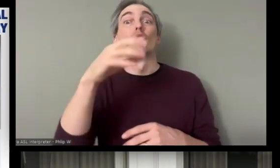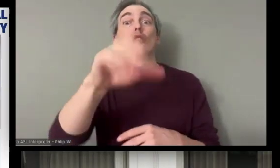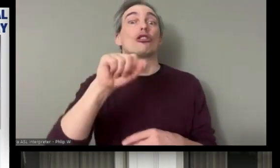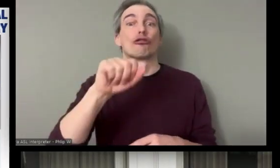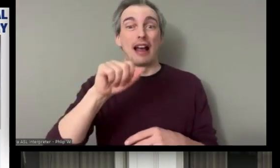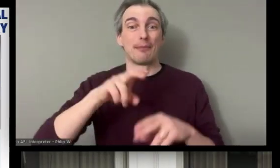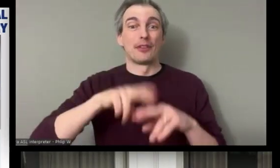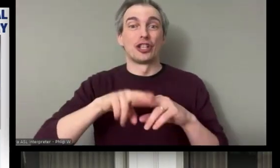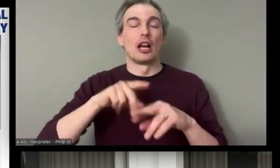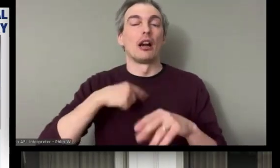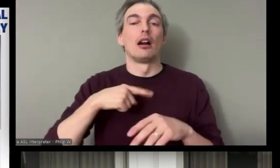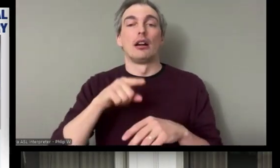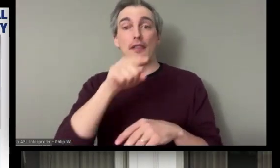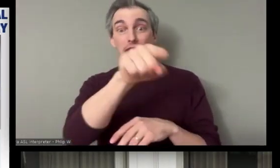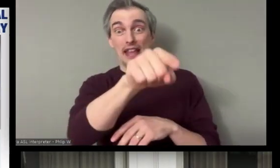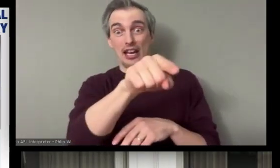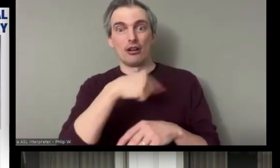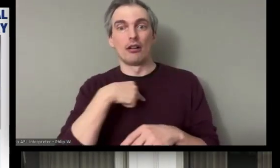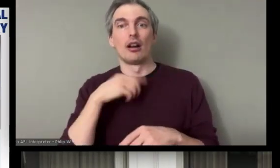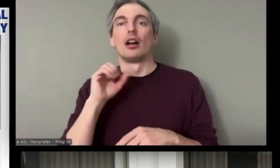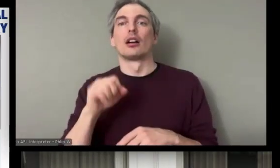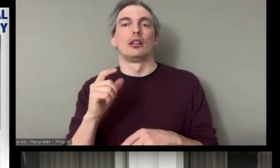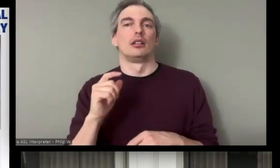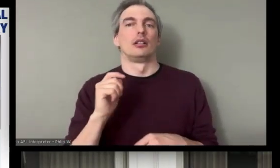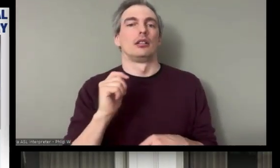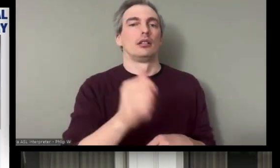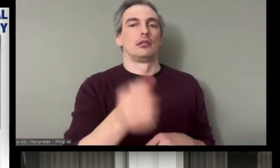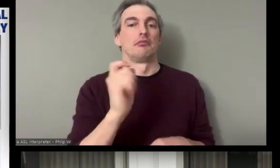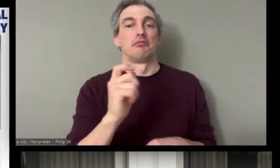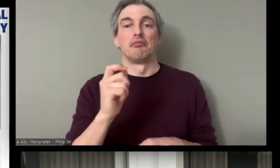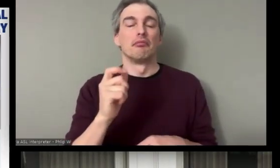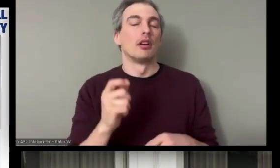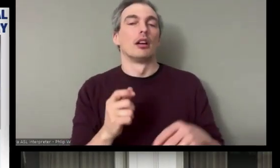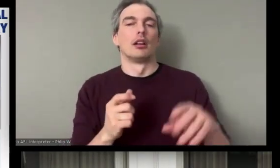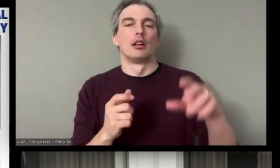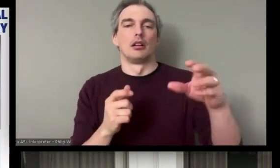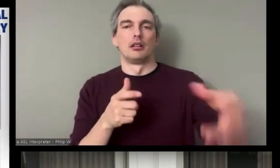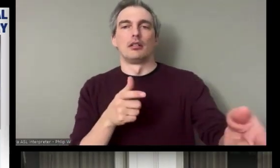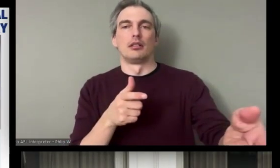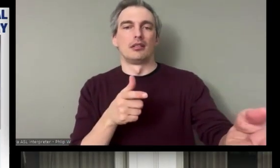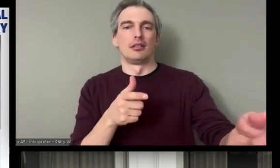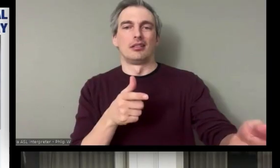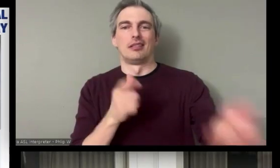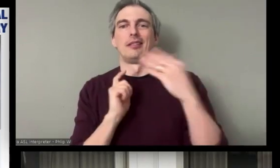it would pull towards me, and basically I've pointed at the thing I want. It can come towards me.